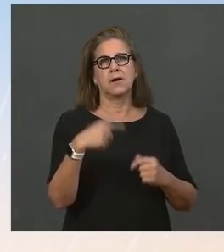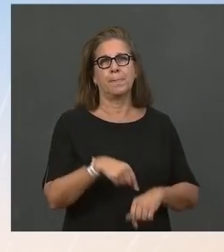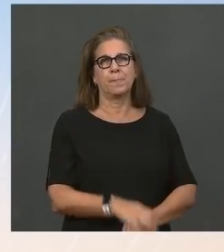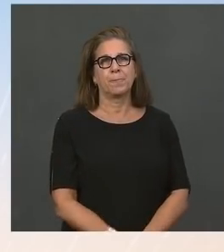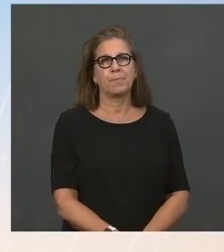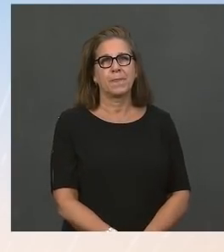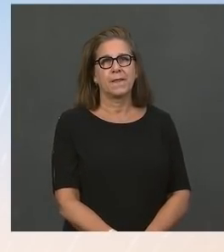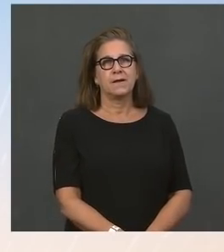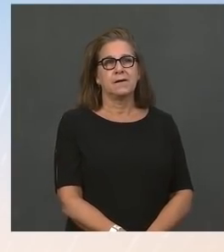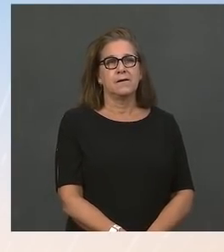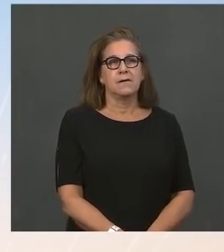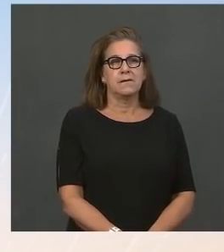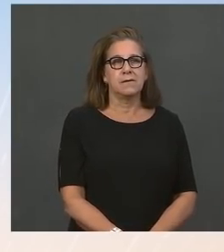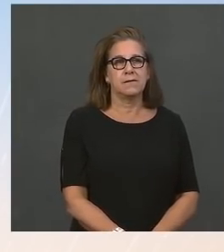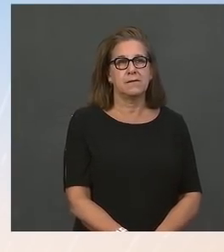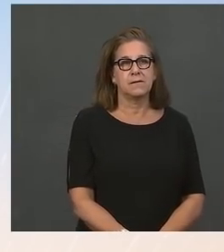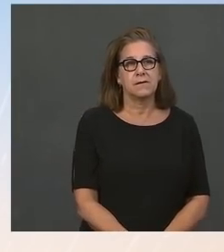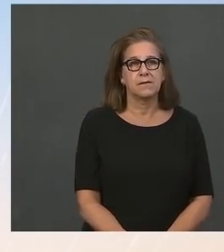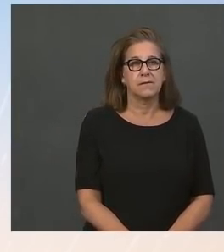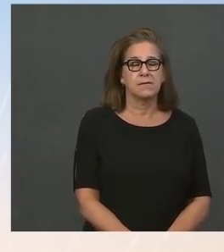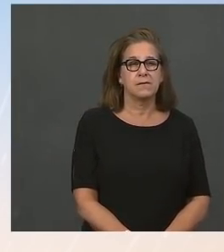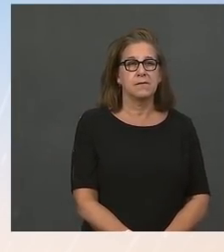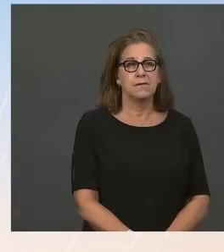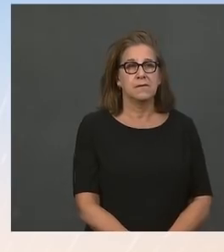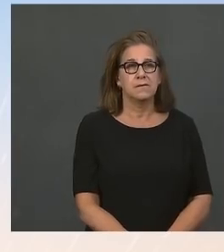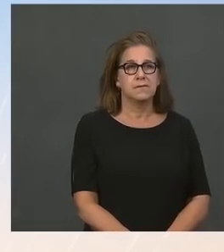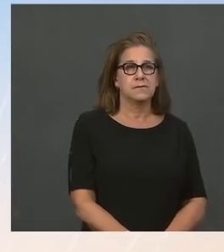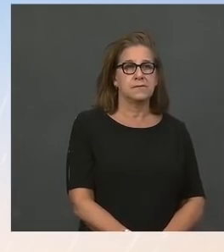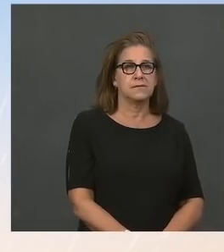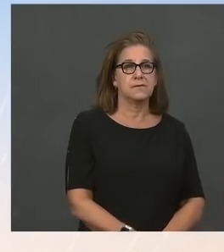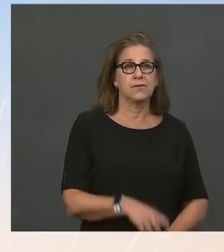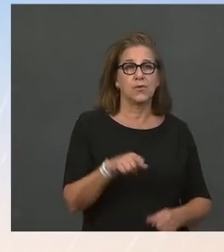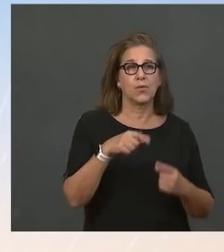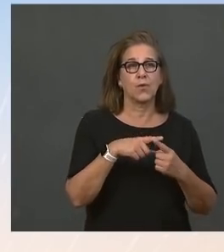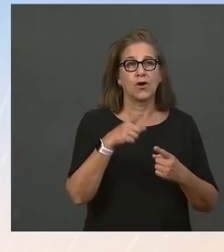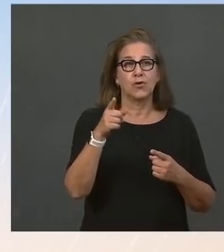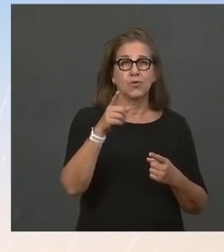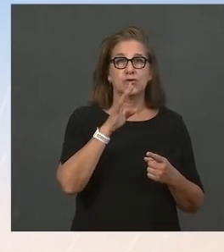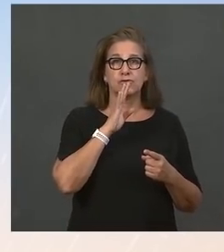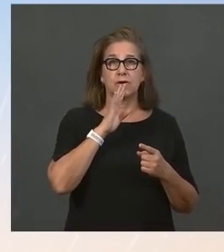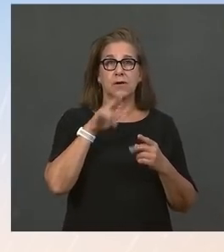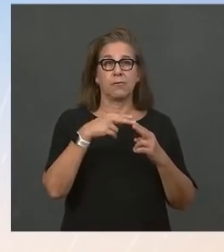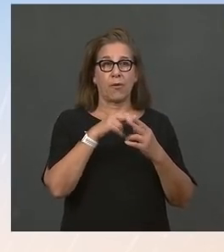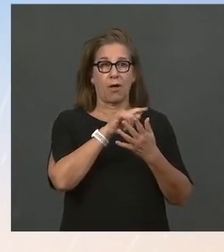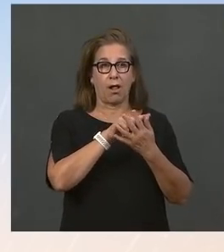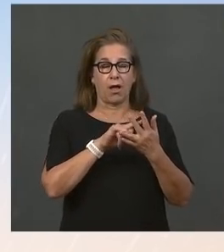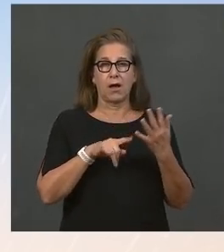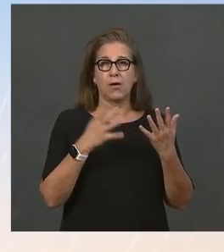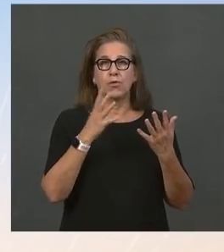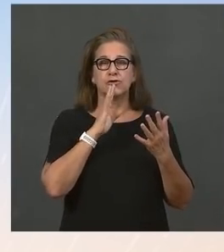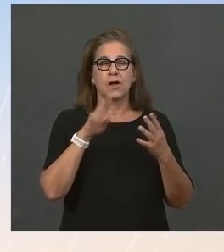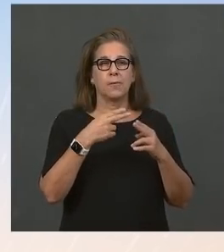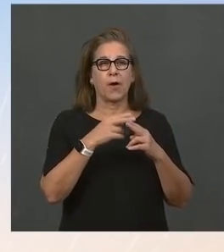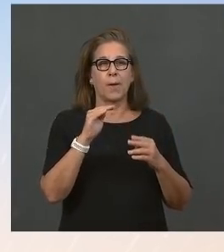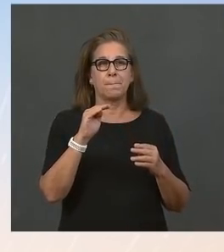Is that intentional? Like, why not ? Ms. Psaki: It was not intentional. I was trying to give a couple of -- The Press: You're sending a message? Ms. Psaki: I was trying to give a couple of examples